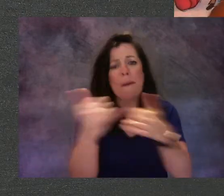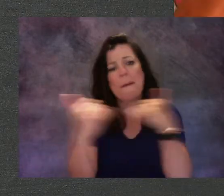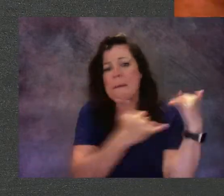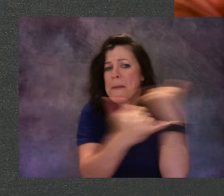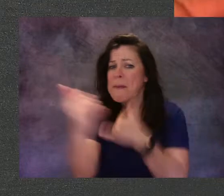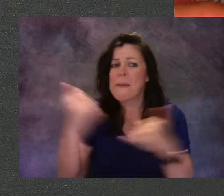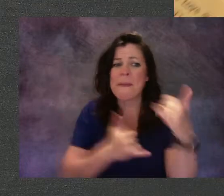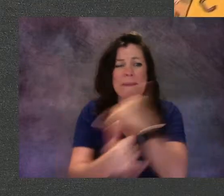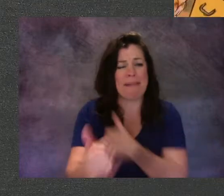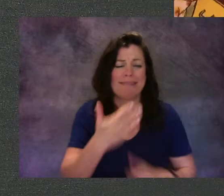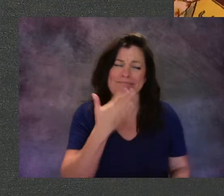What a good dog.